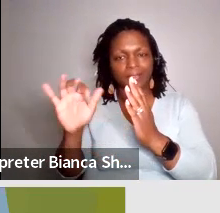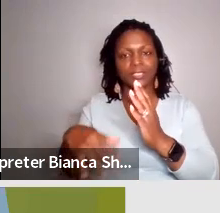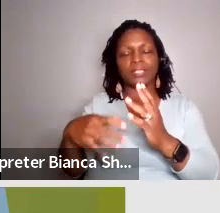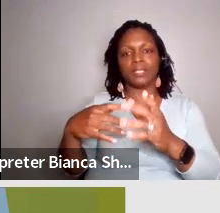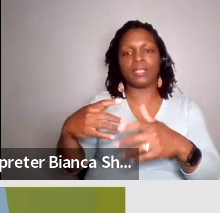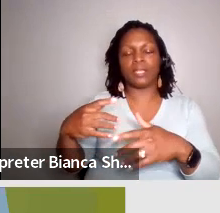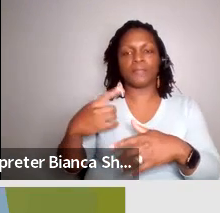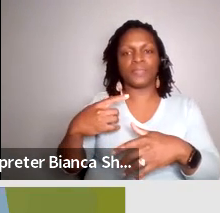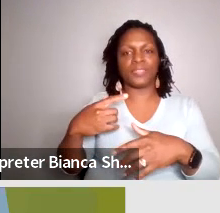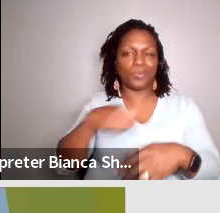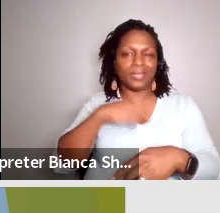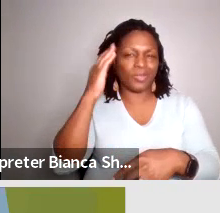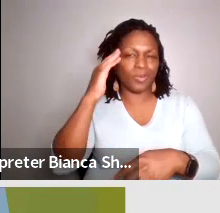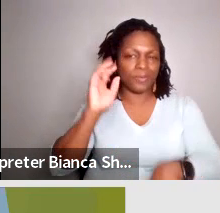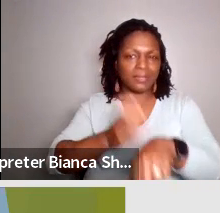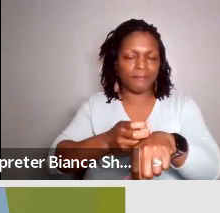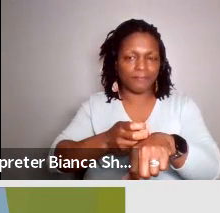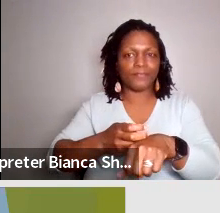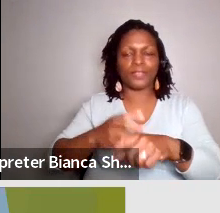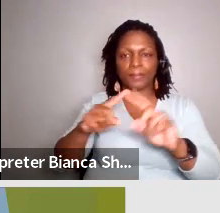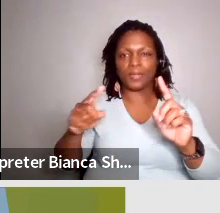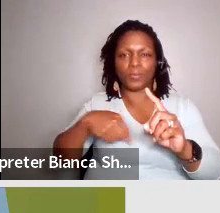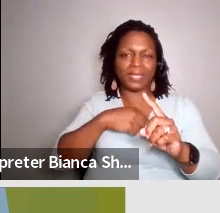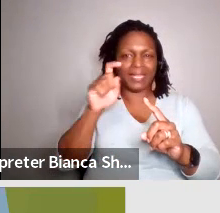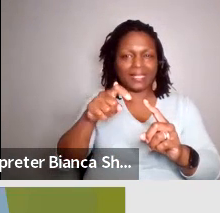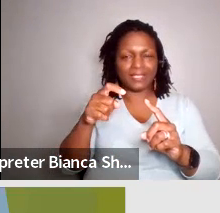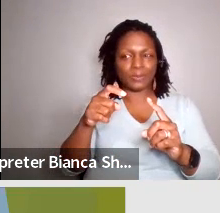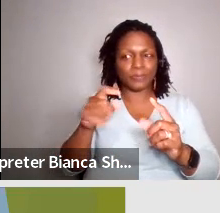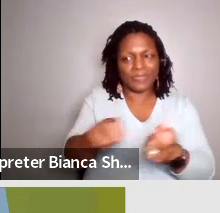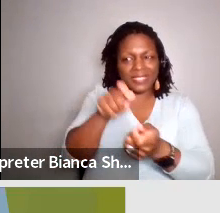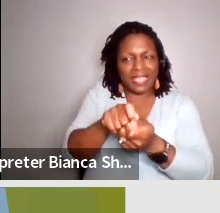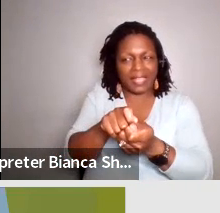We have, do have some work to do to to better define that.